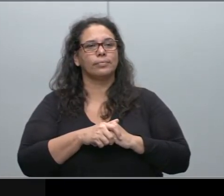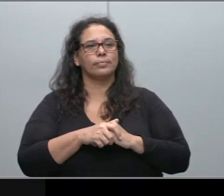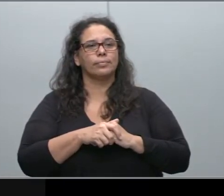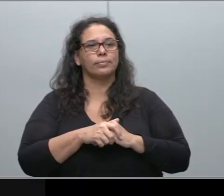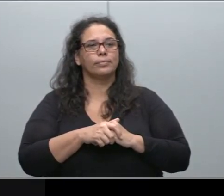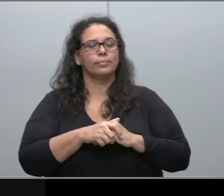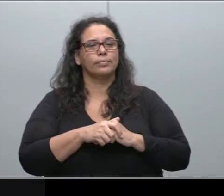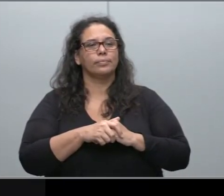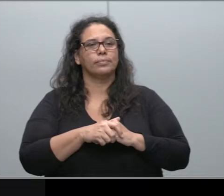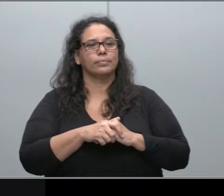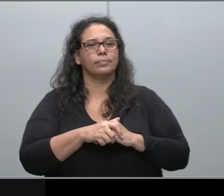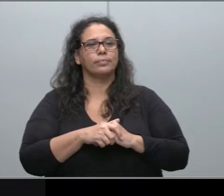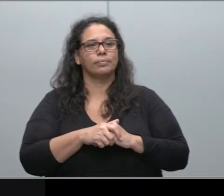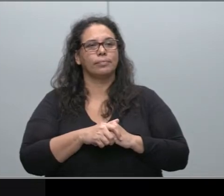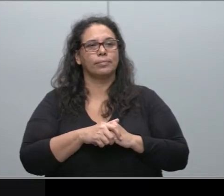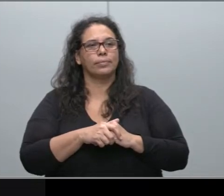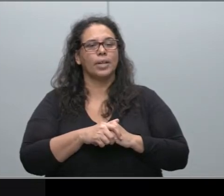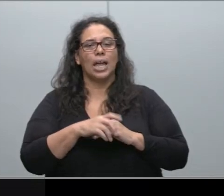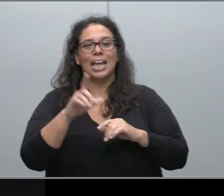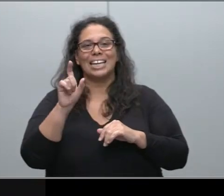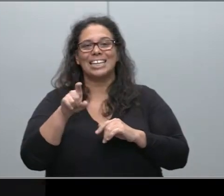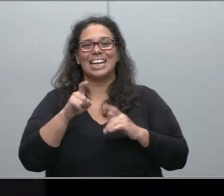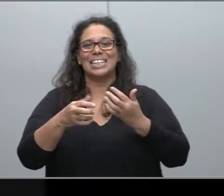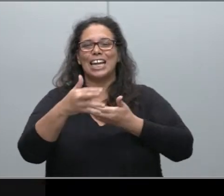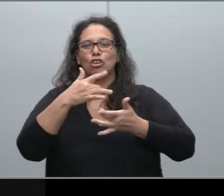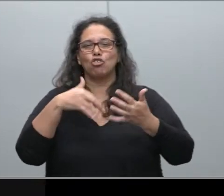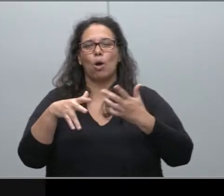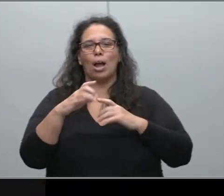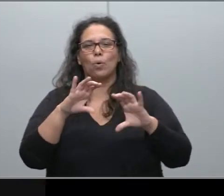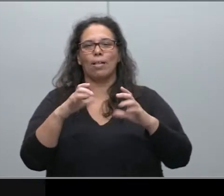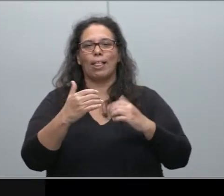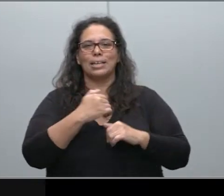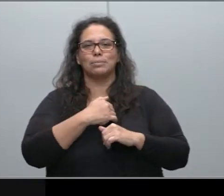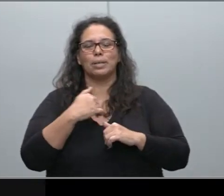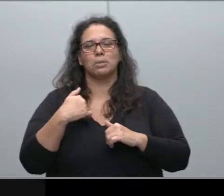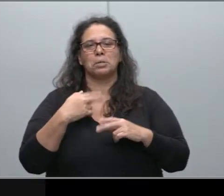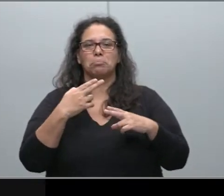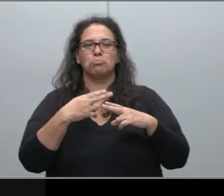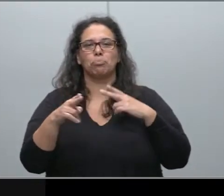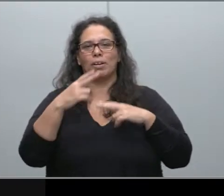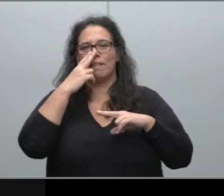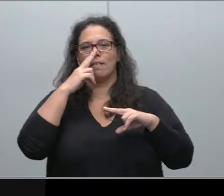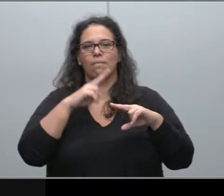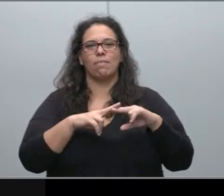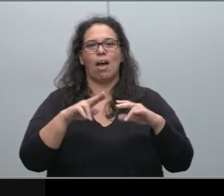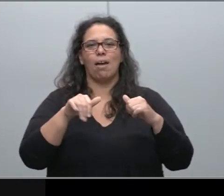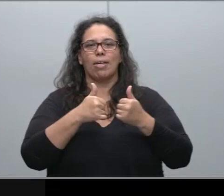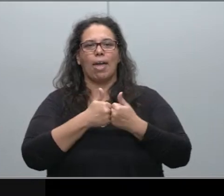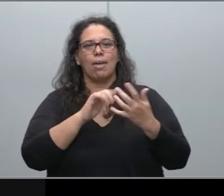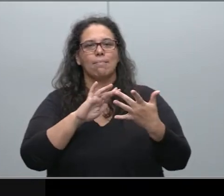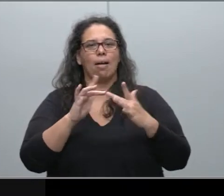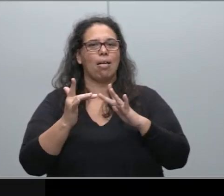to access and understand how these features work. But there will also be other topics related